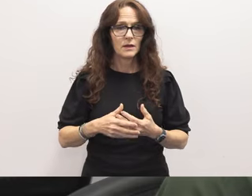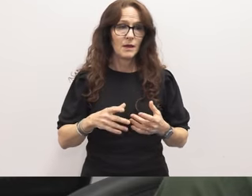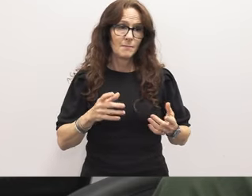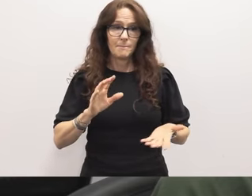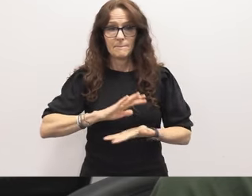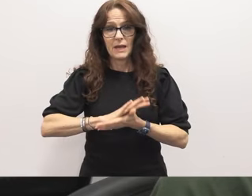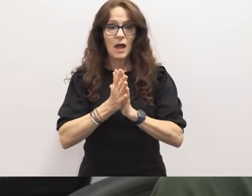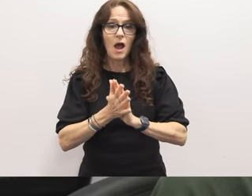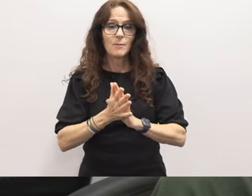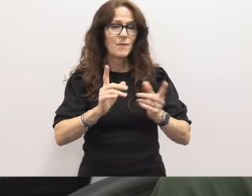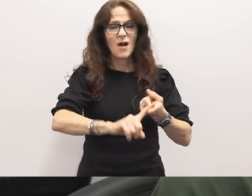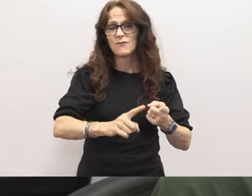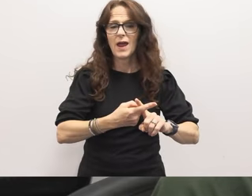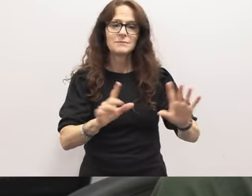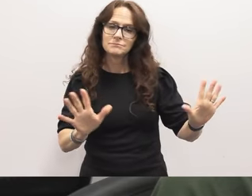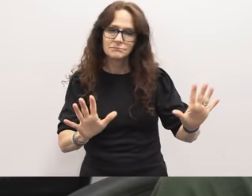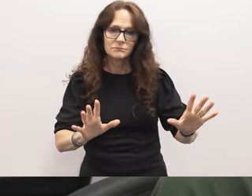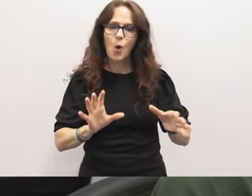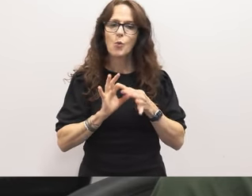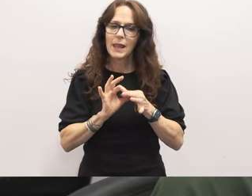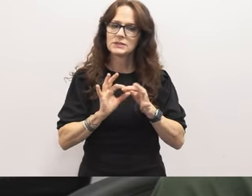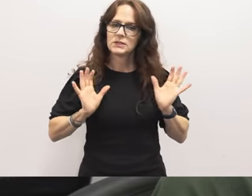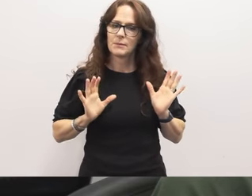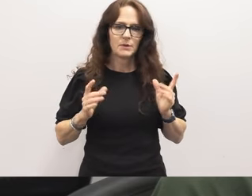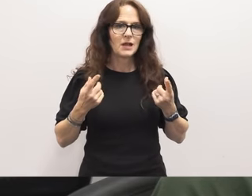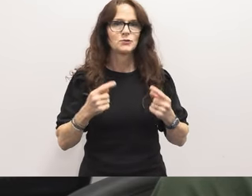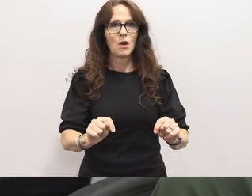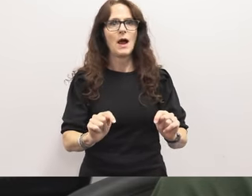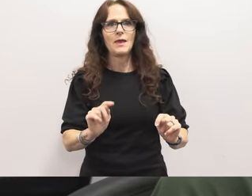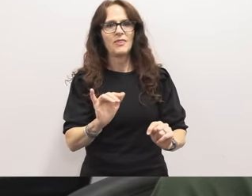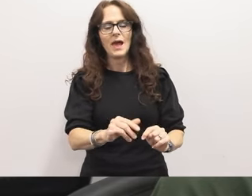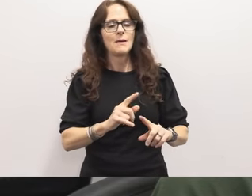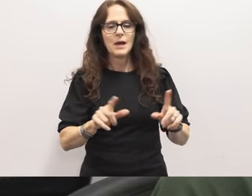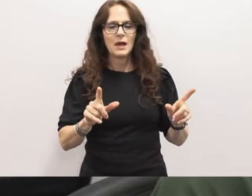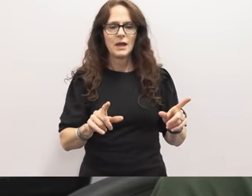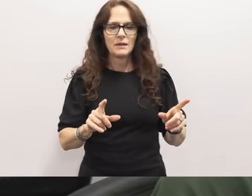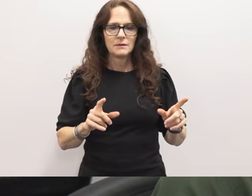It may never be a friendship again. That's not what we're trying to do. What we're trying to do is that coexist piece.